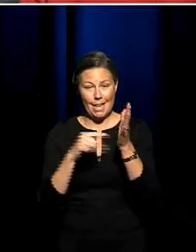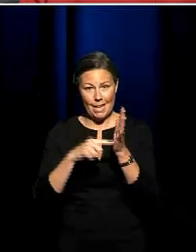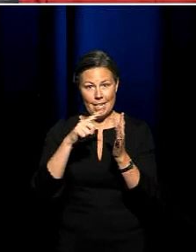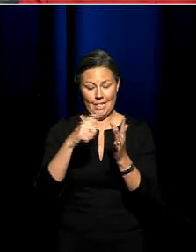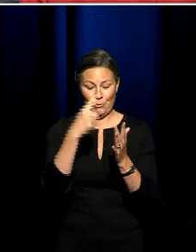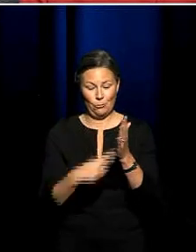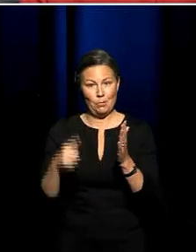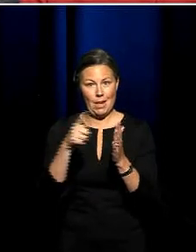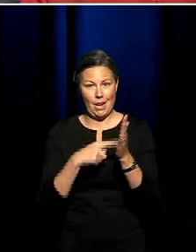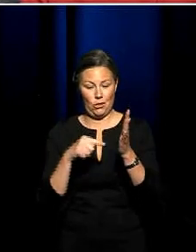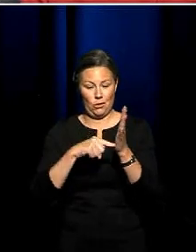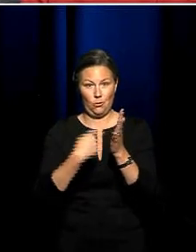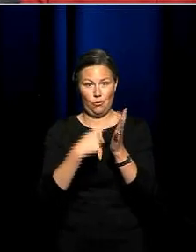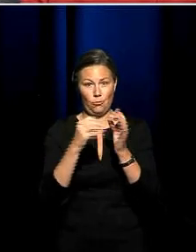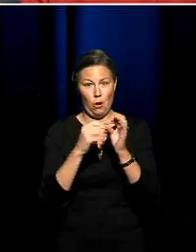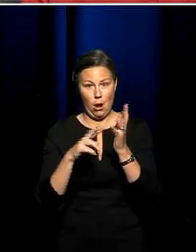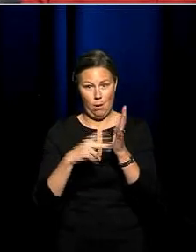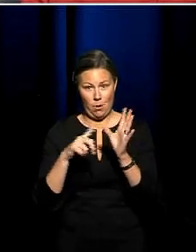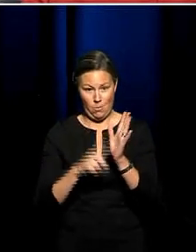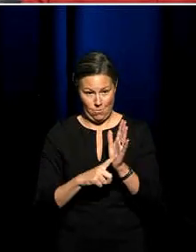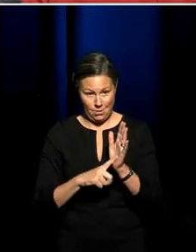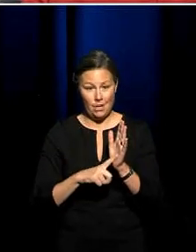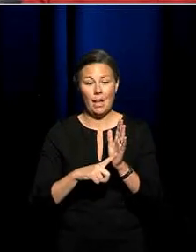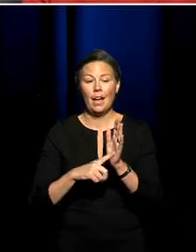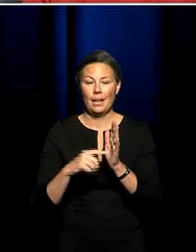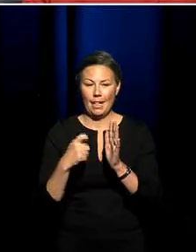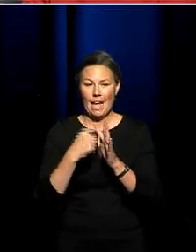became the Queensland Anti-Discrimination Commissioner. The